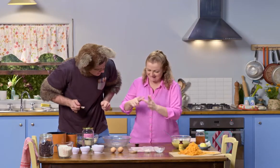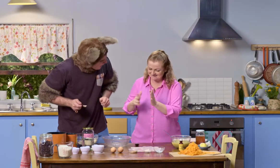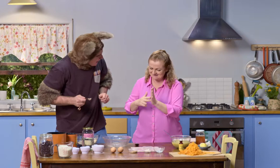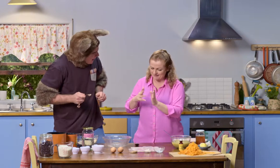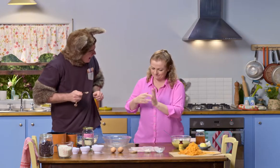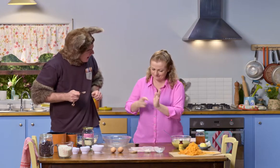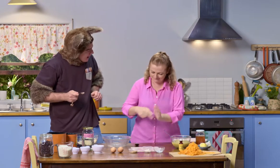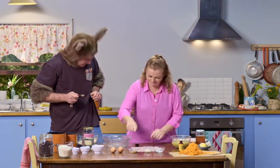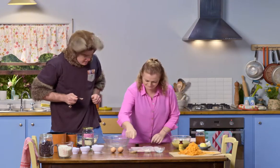Now we need some cinnamon.